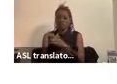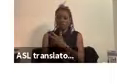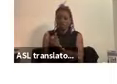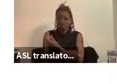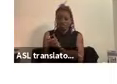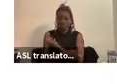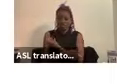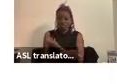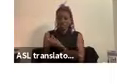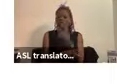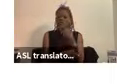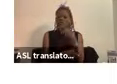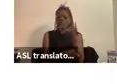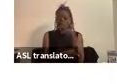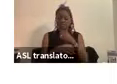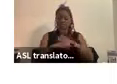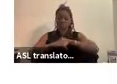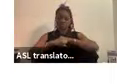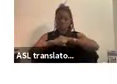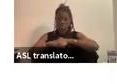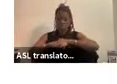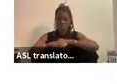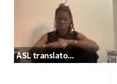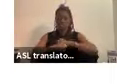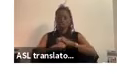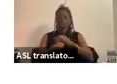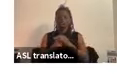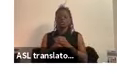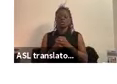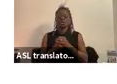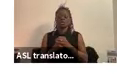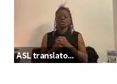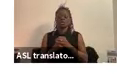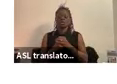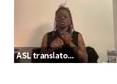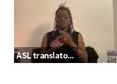particularly against severe outcomes from covid 19 are.